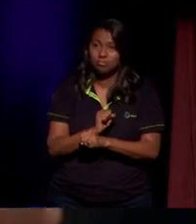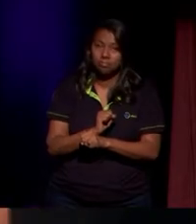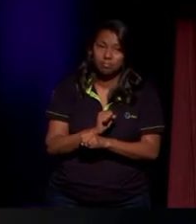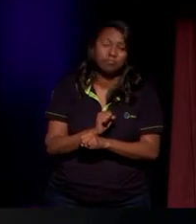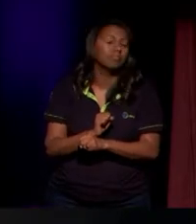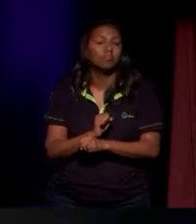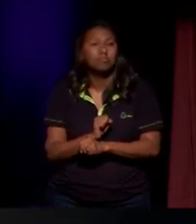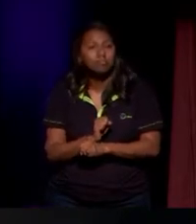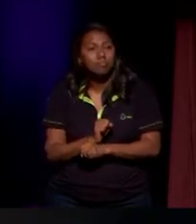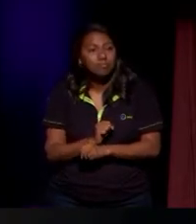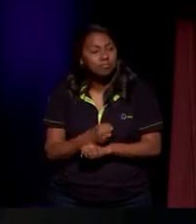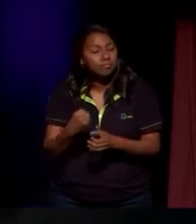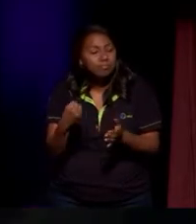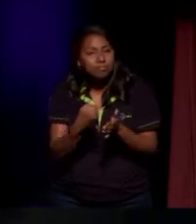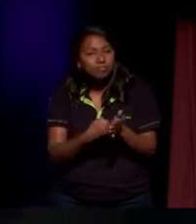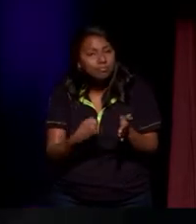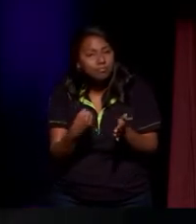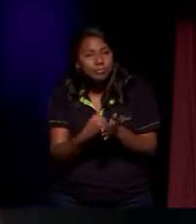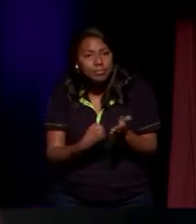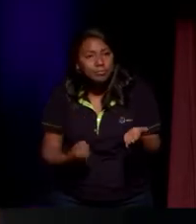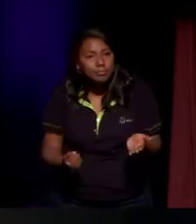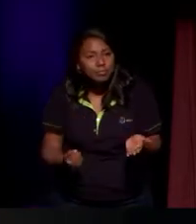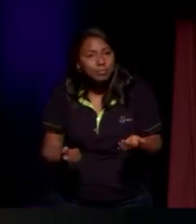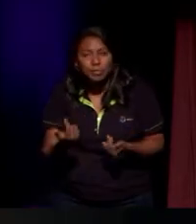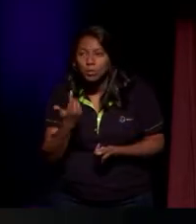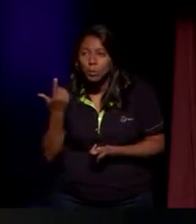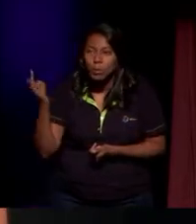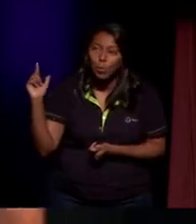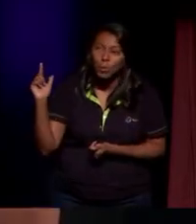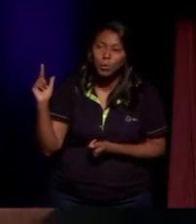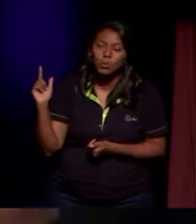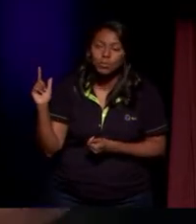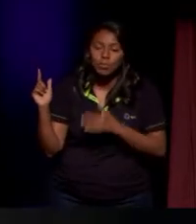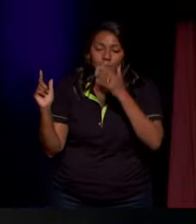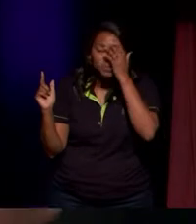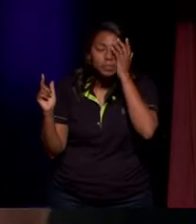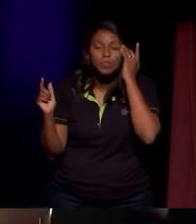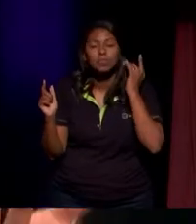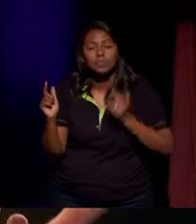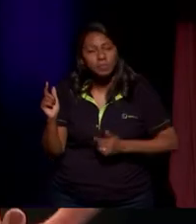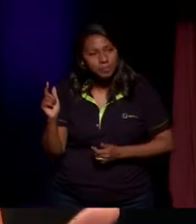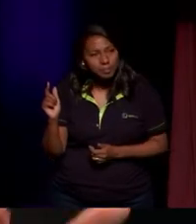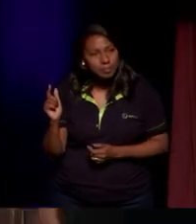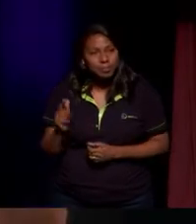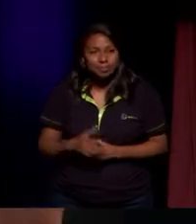the struggle for the woman is another, she silences.